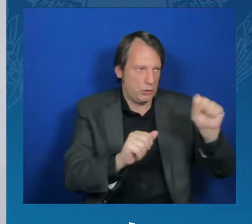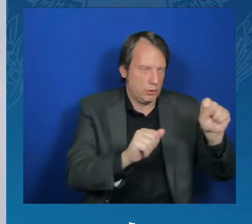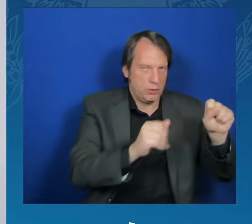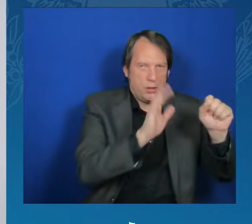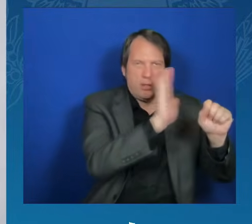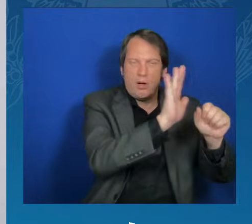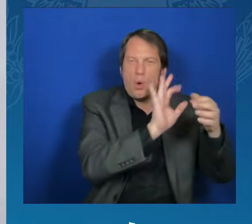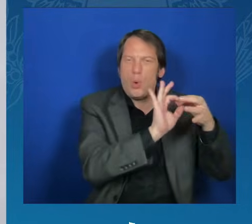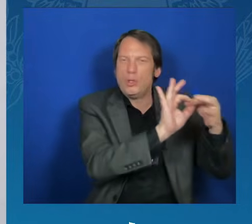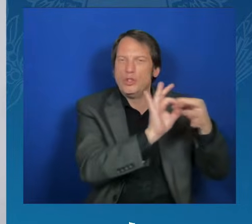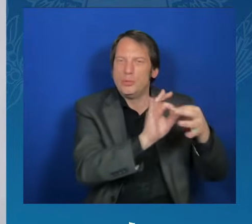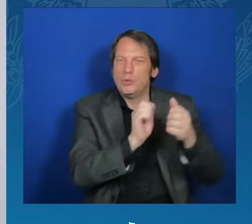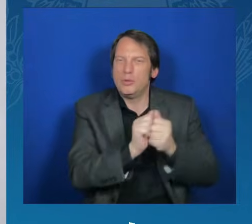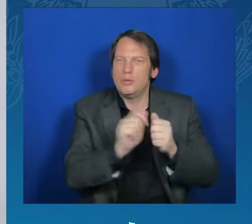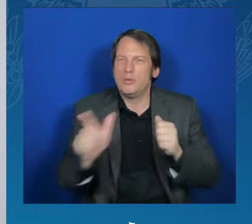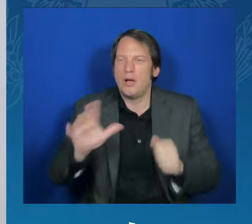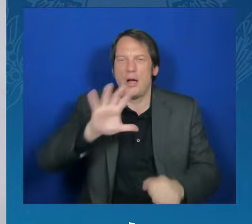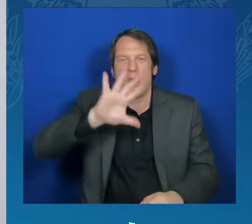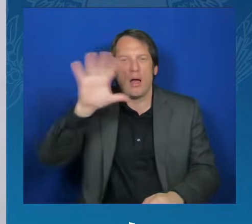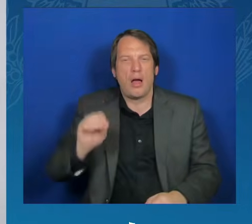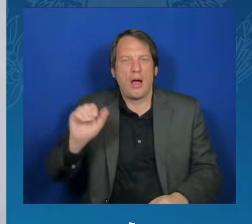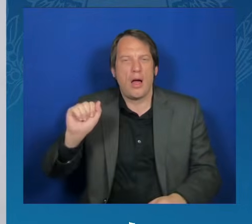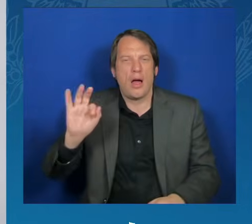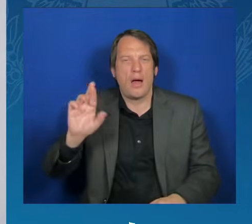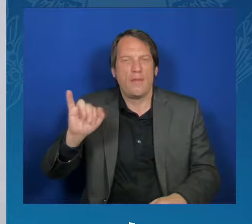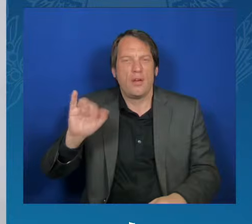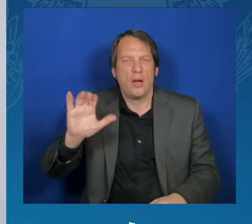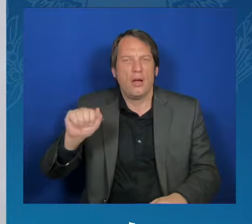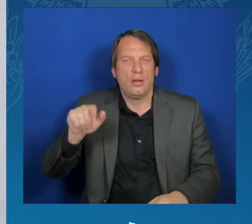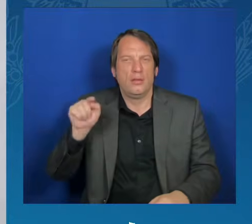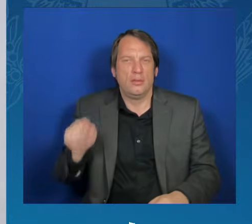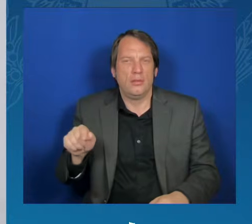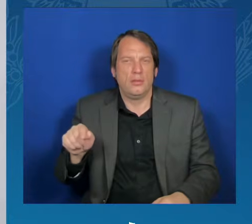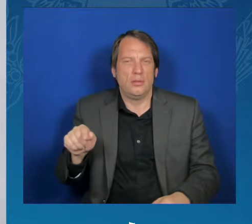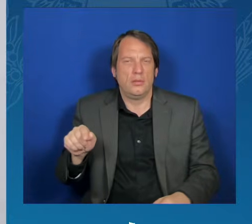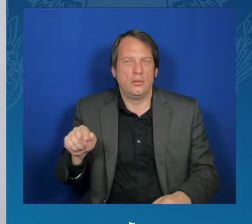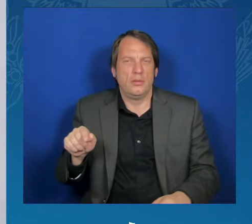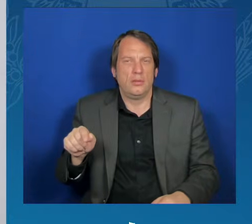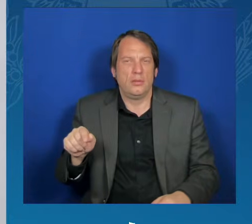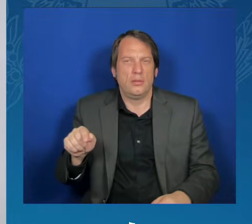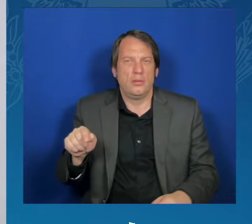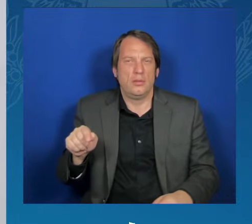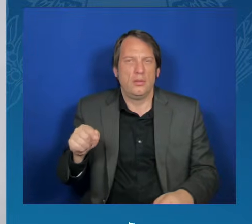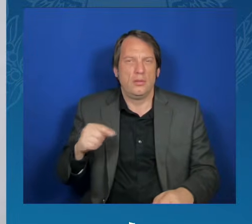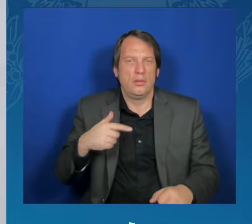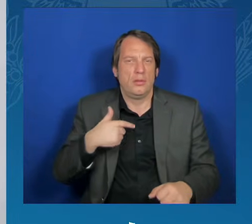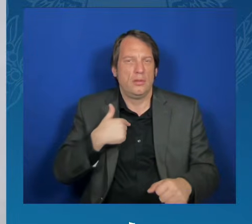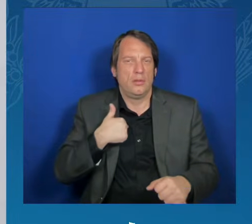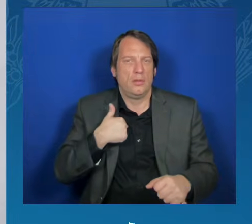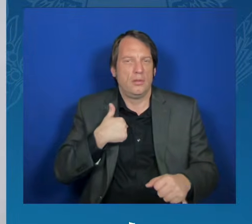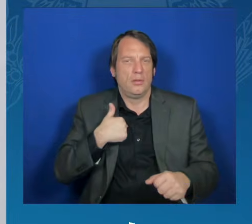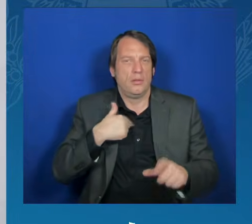and my trip being further reinforcement of that point. We look at the -- the future of the continent